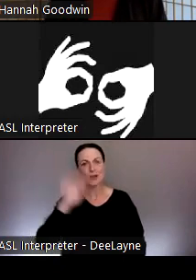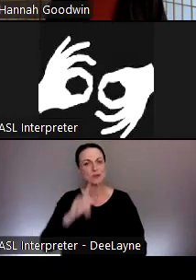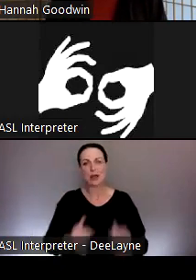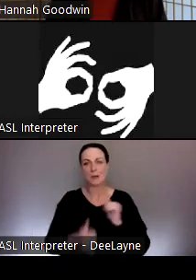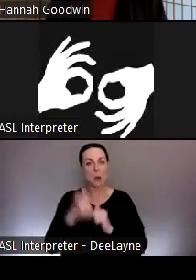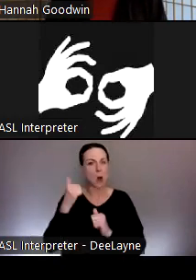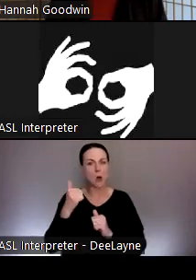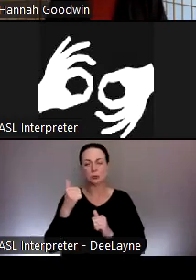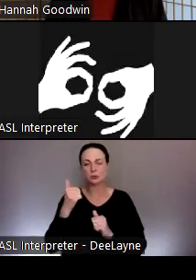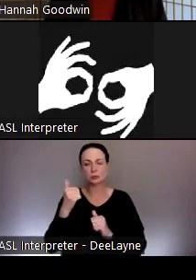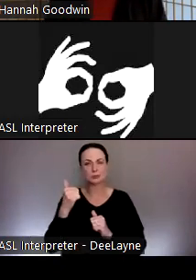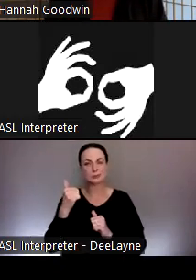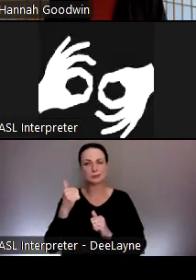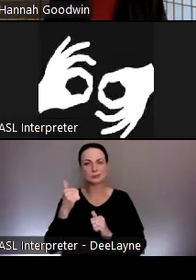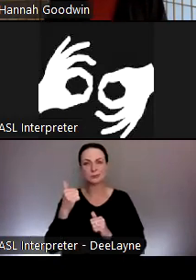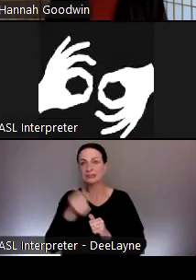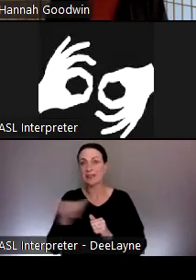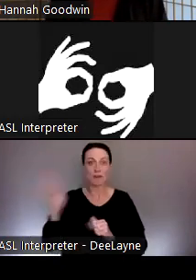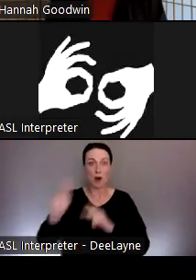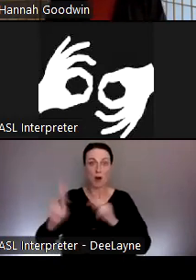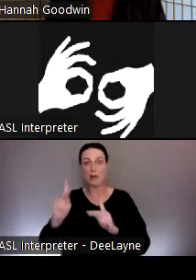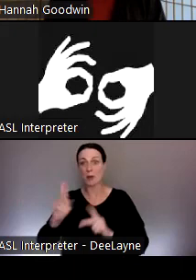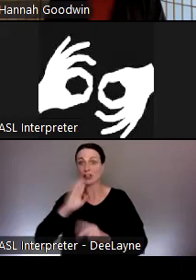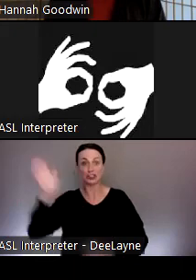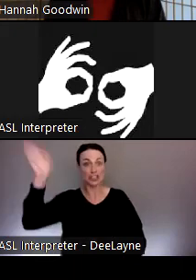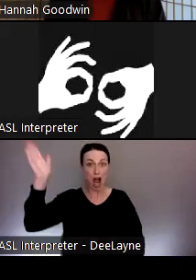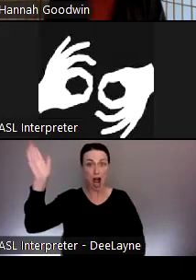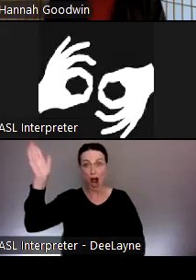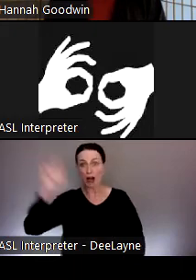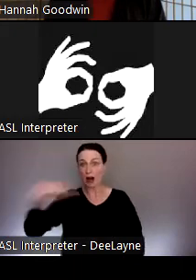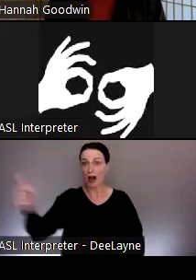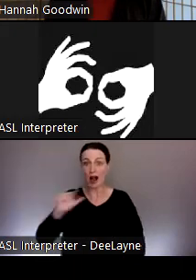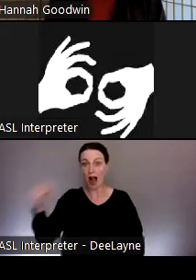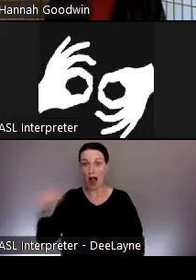one or more people talking, and you only have 10 minutes at the end for Q&A,